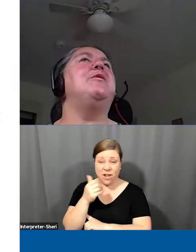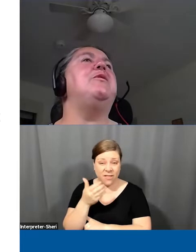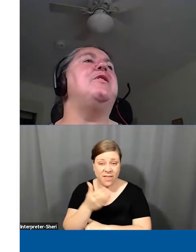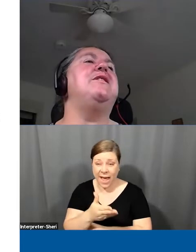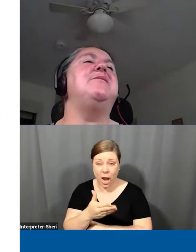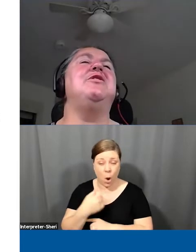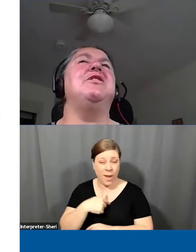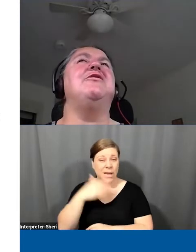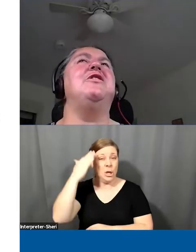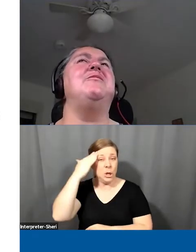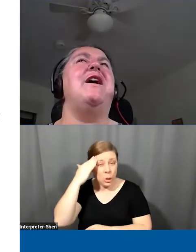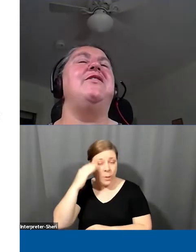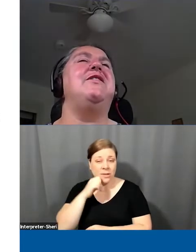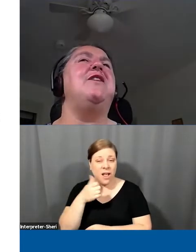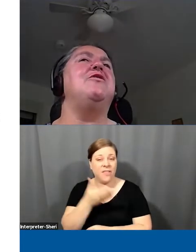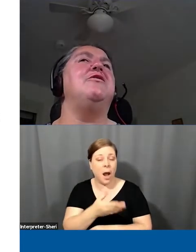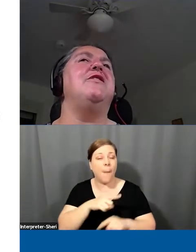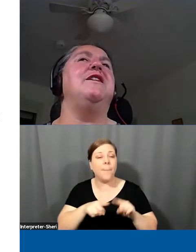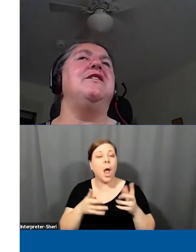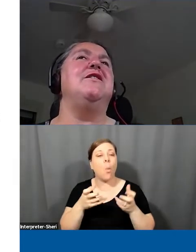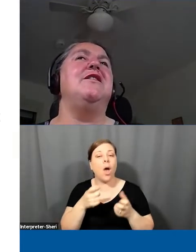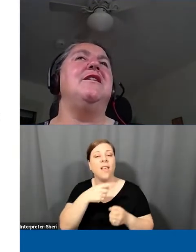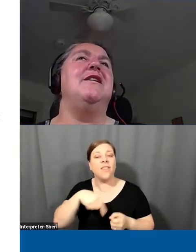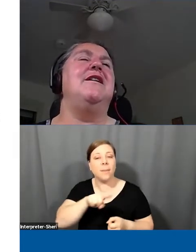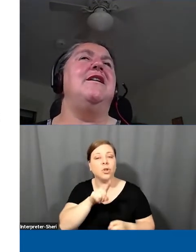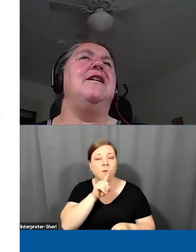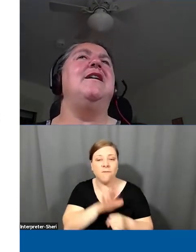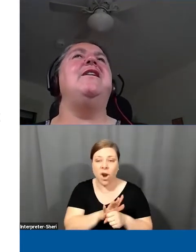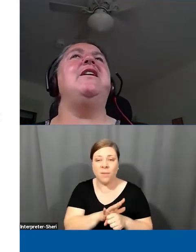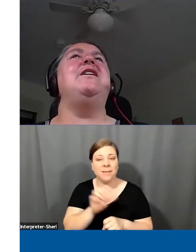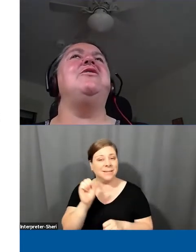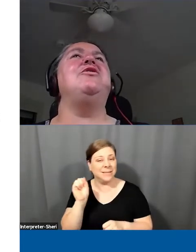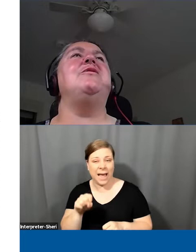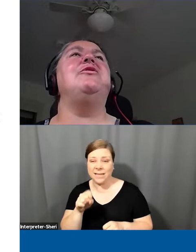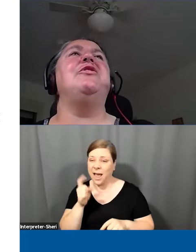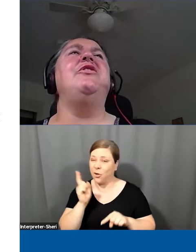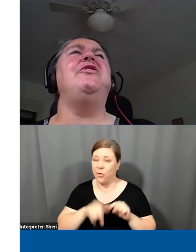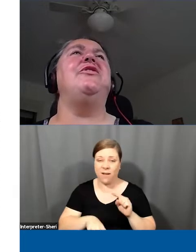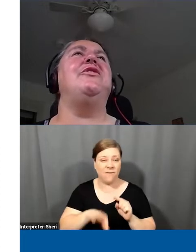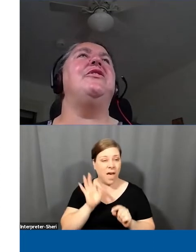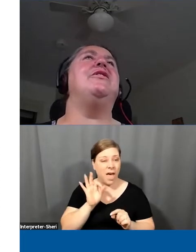but we wanted them to confirm that, that they couldn't find it. And then here's our results.